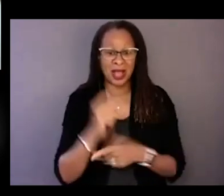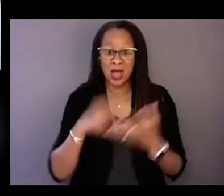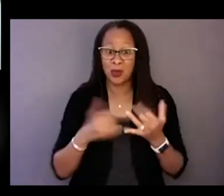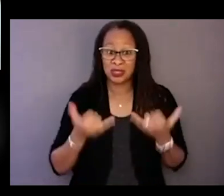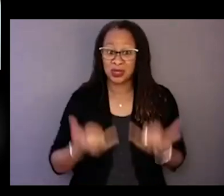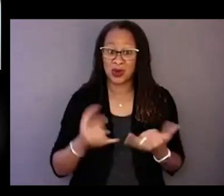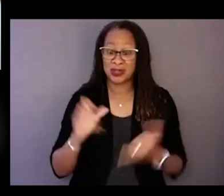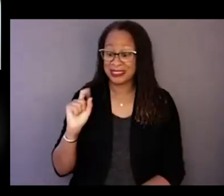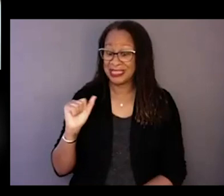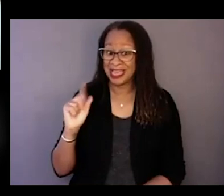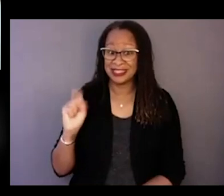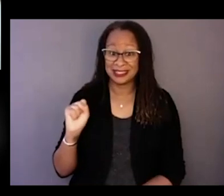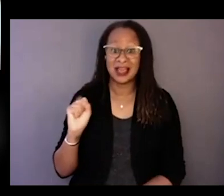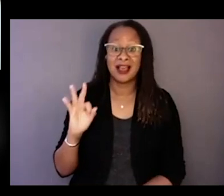of Britney Spears' conservatorship?